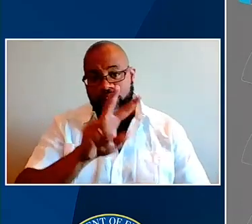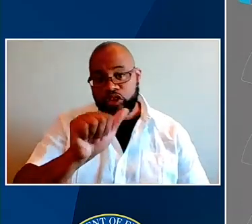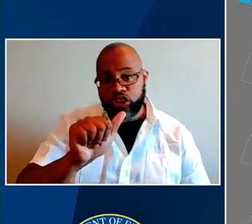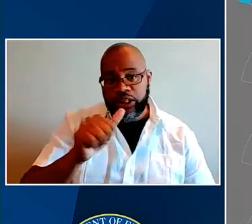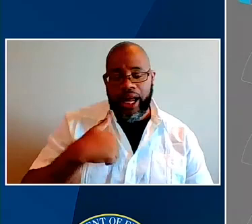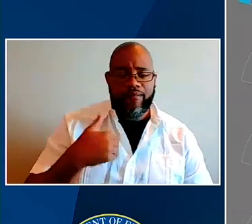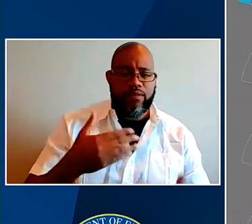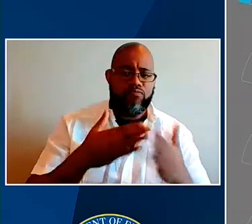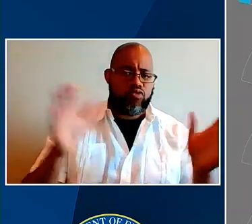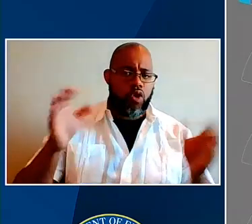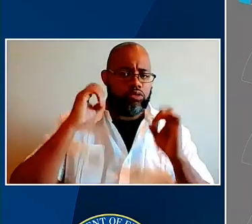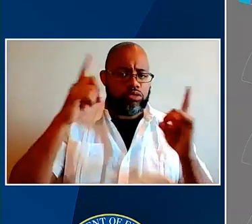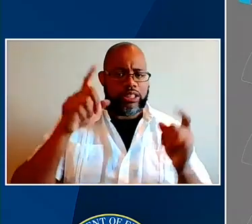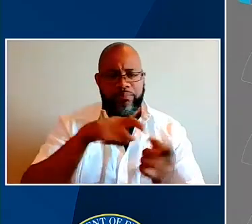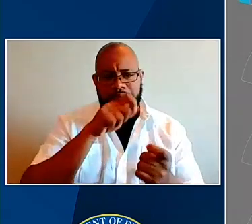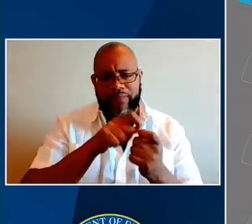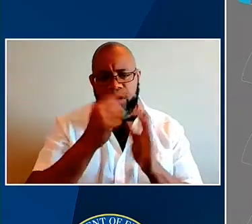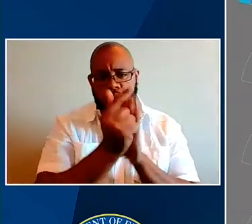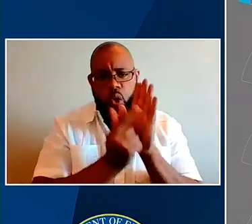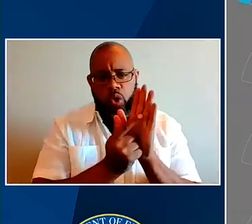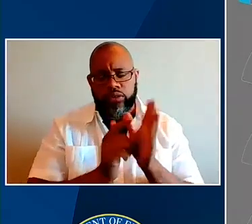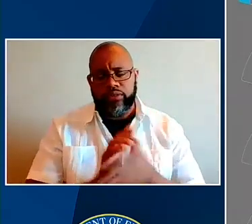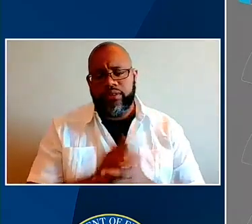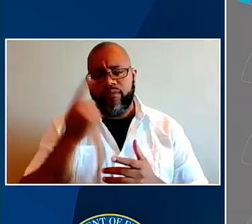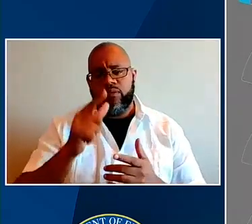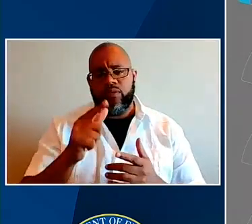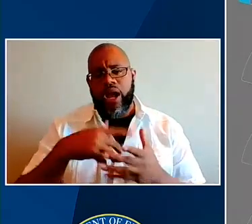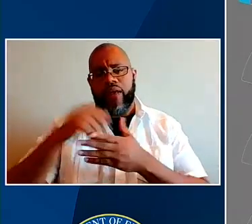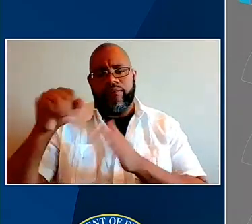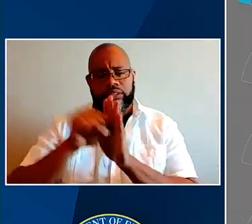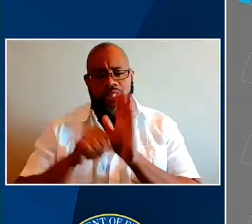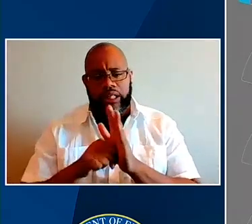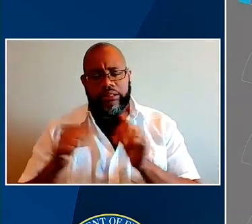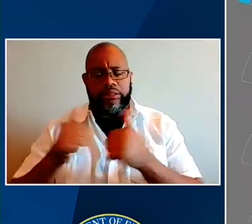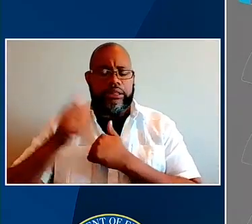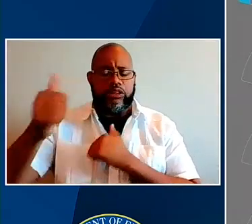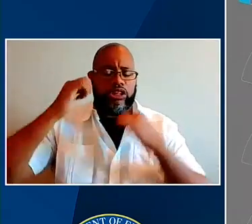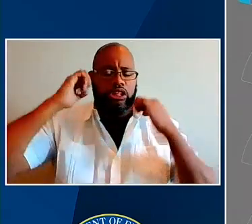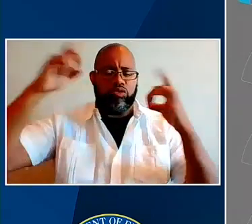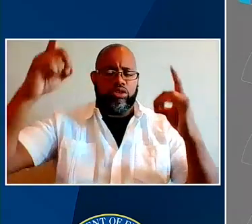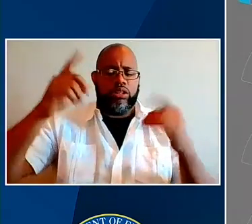education-specific laws for out-of-state distance education providers.